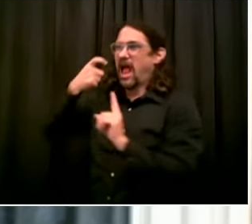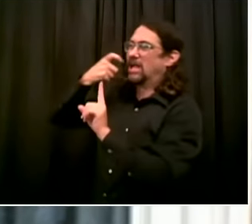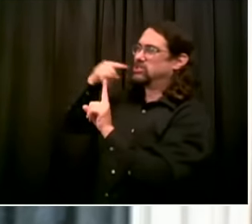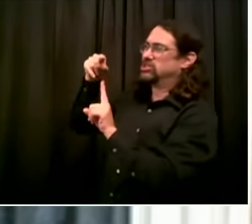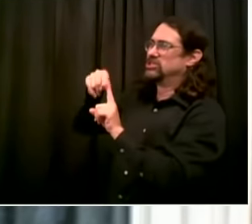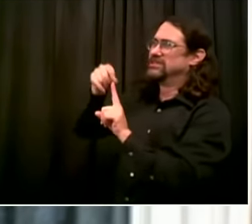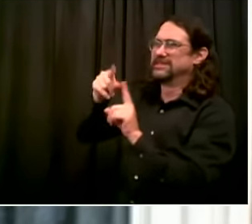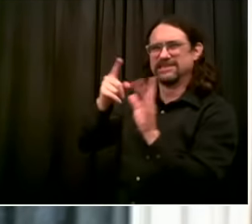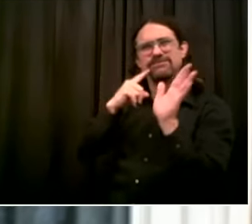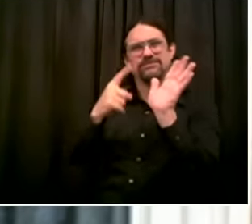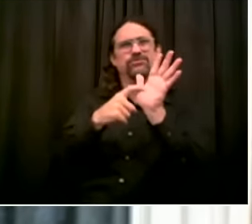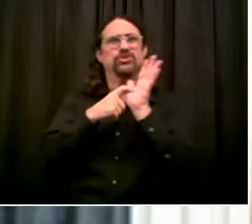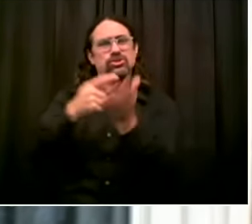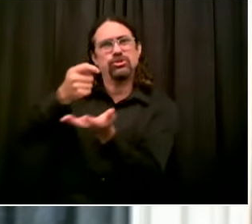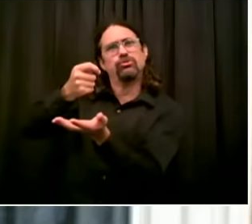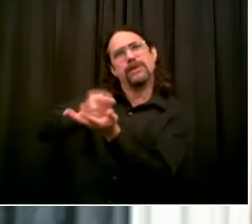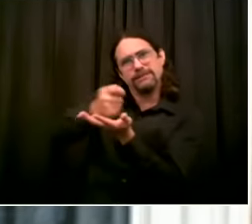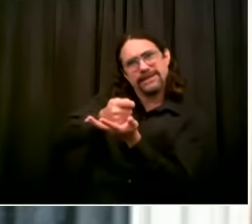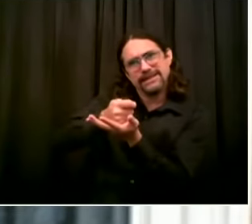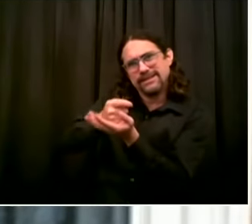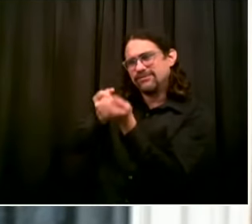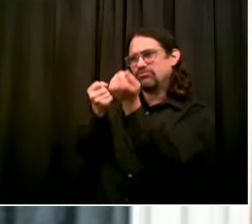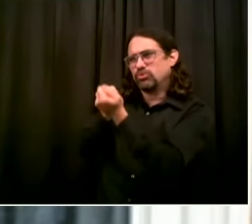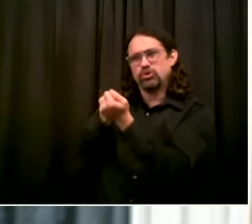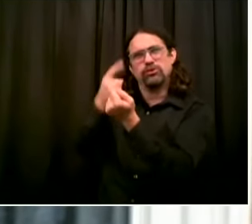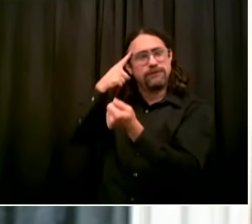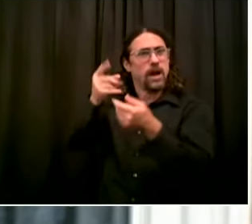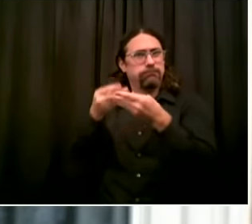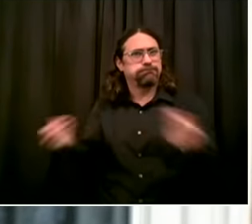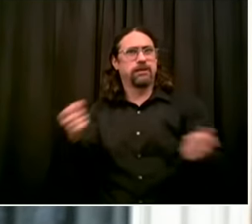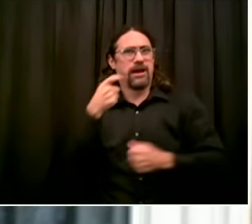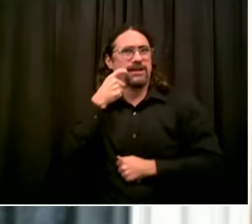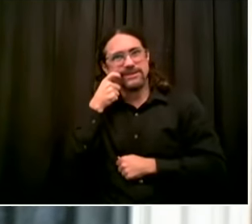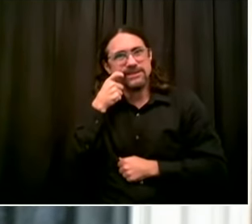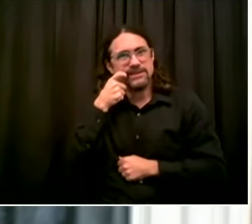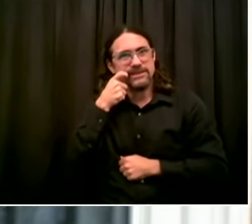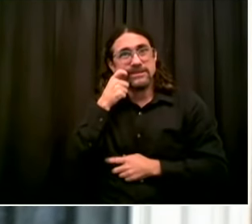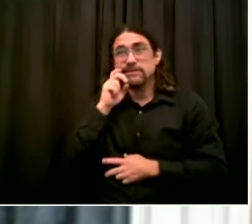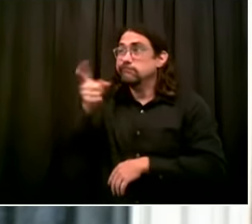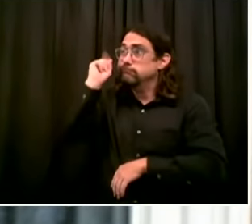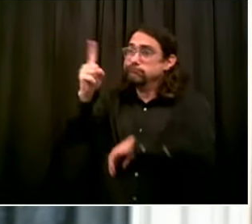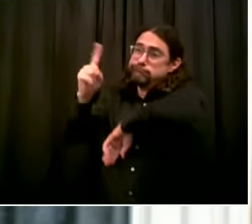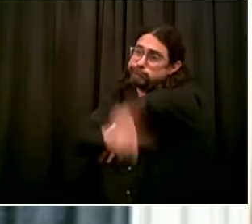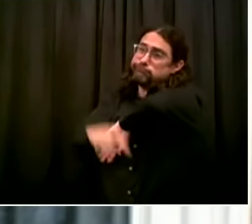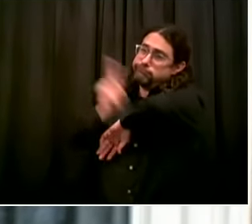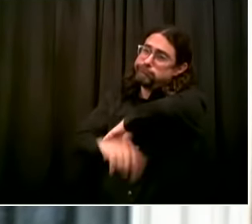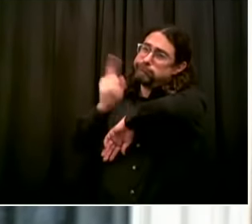THE HELP. THAT IS THE RESPONSIBILITY OF THE DEPARTMENT OF HEAH LTAND THE DEPARTMENT OF OCSIAL SERVICES AND THE NYPD IN